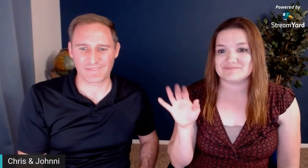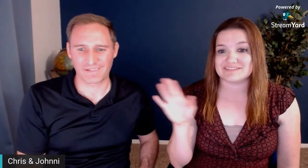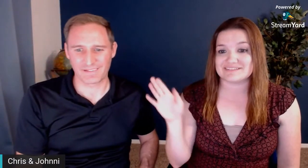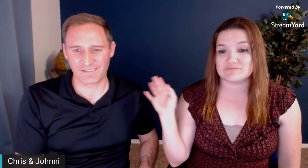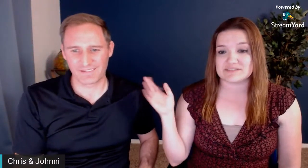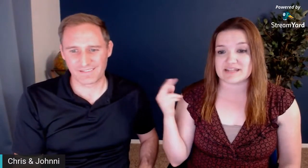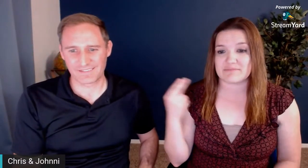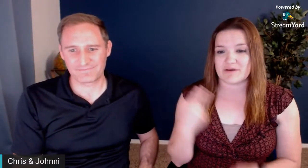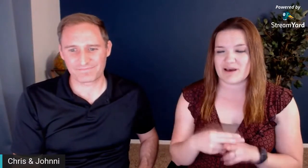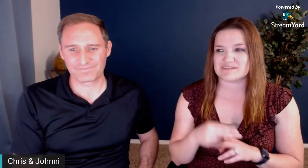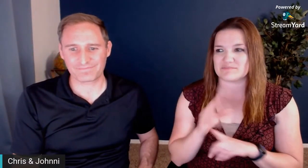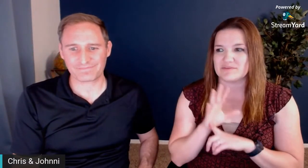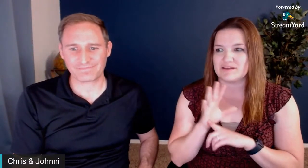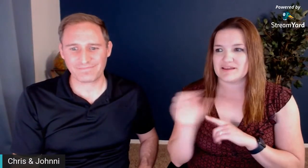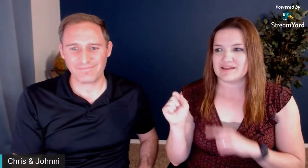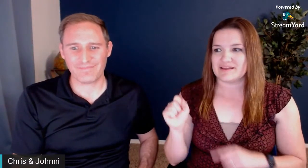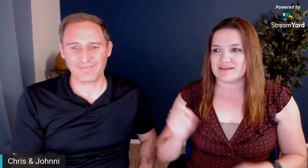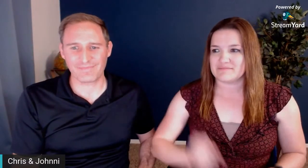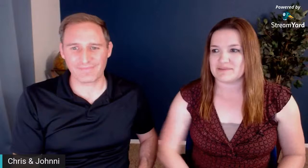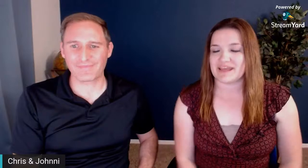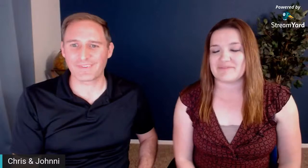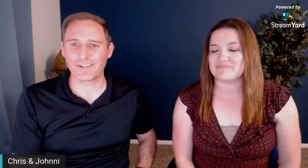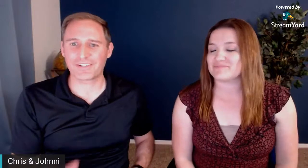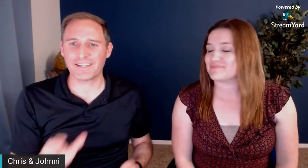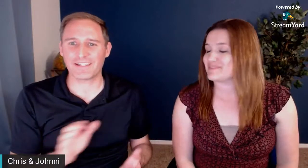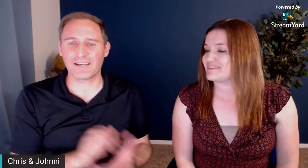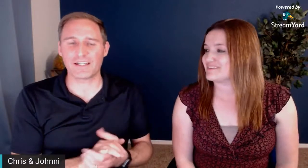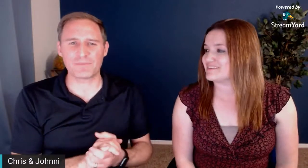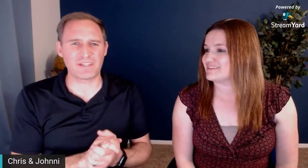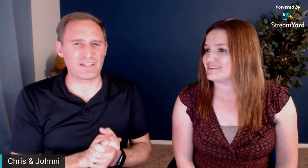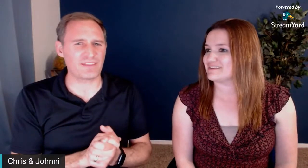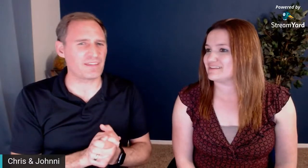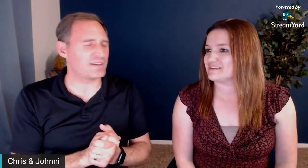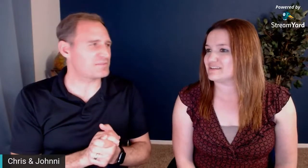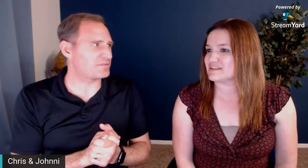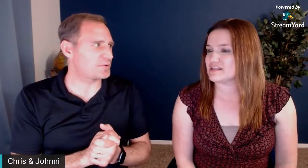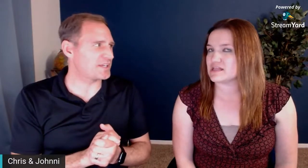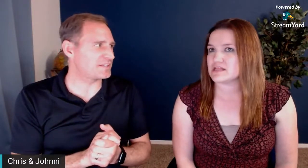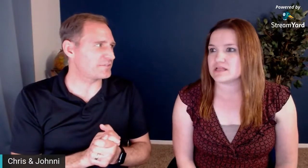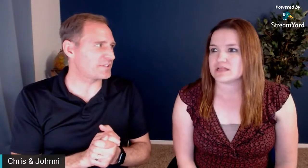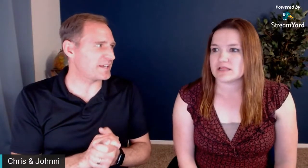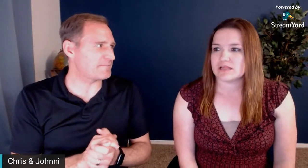was was the name awesome but yeah okay um anything else before we end it for tonight